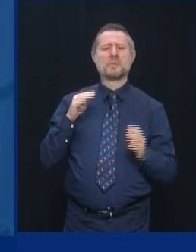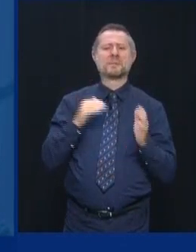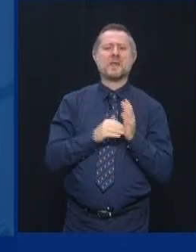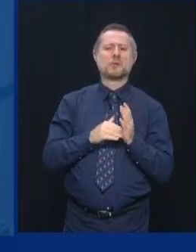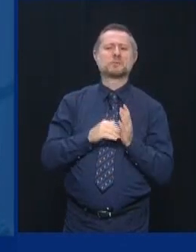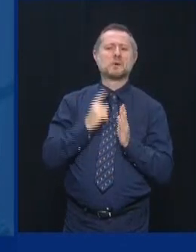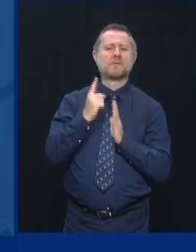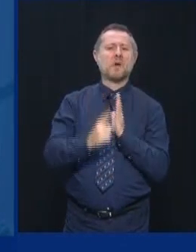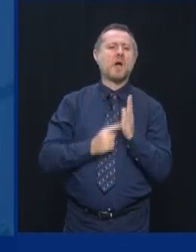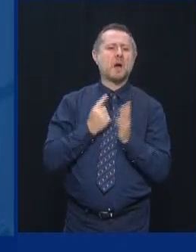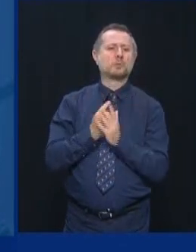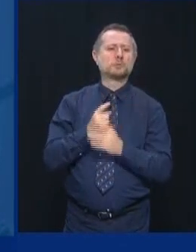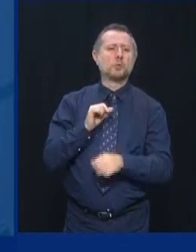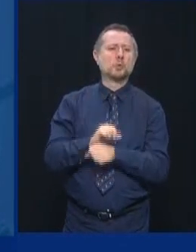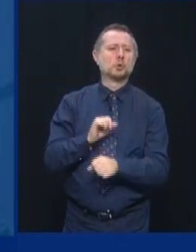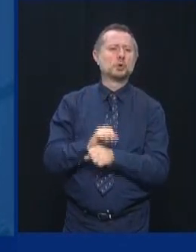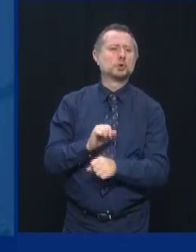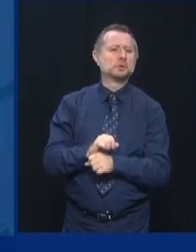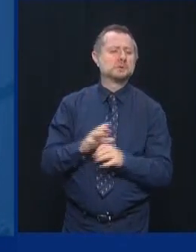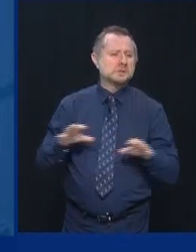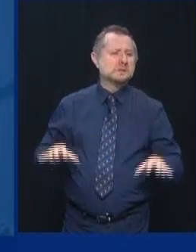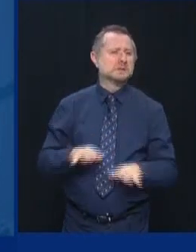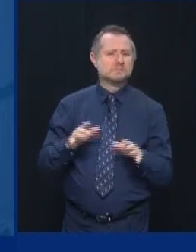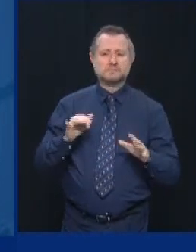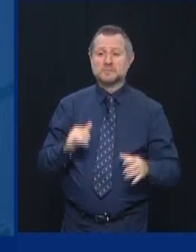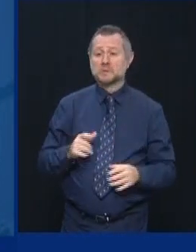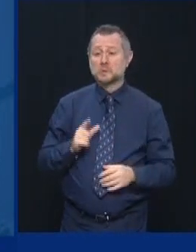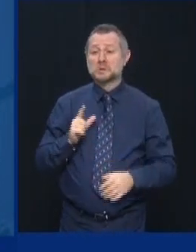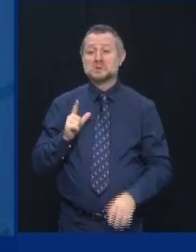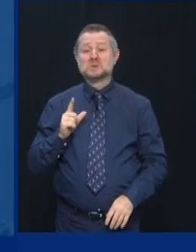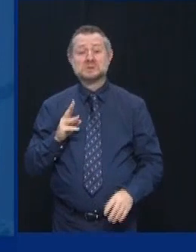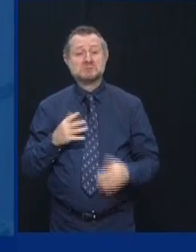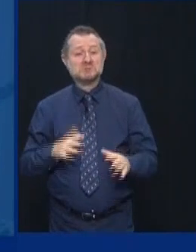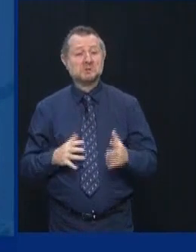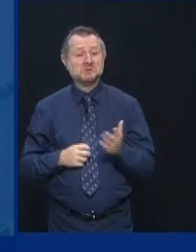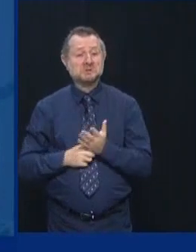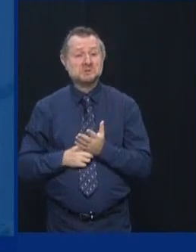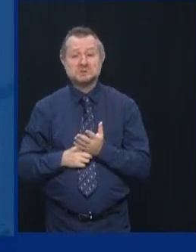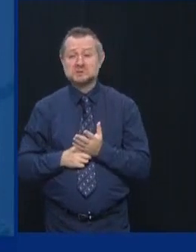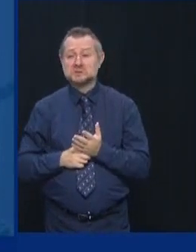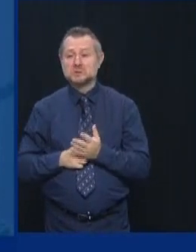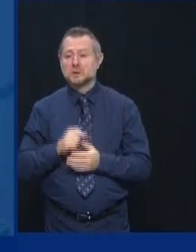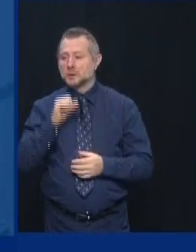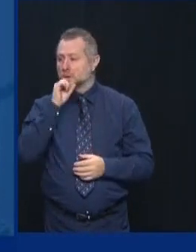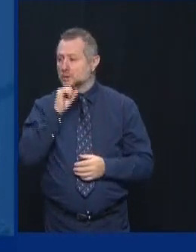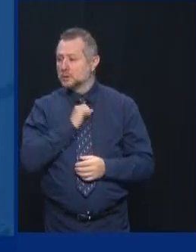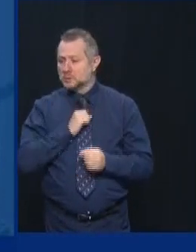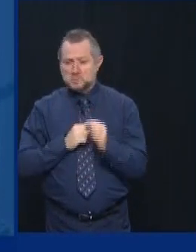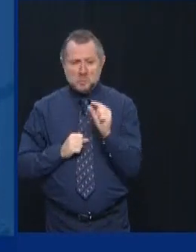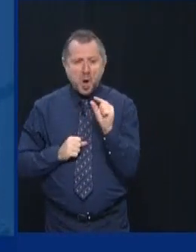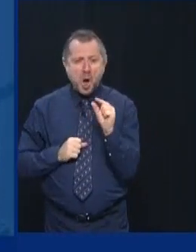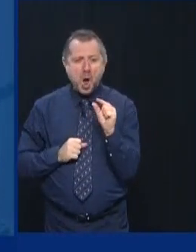1,000 PEOPLE FOR THREE DAYS IS WHAT? IS 24,000 PERSONNEL HOURS.